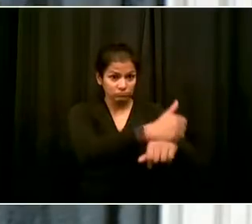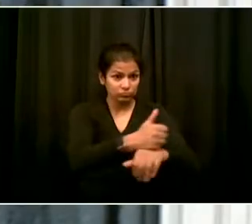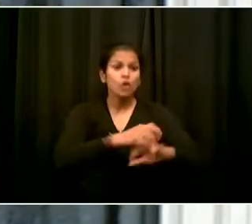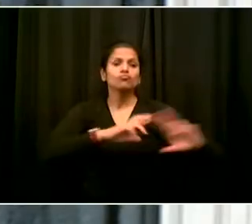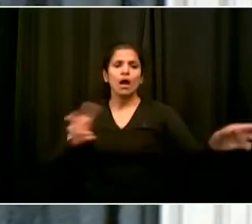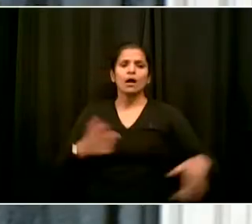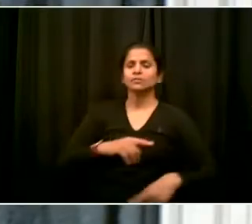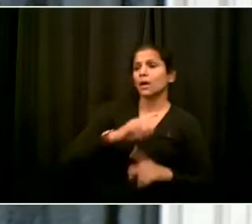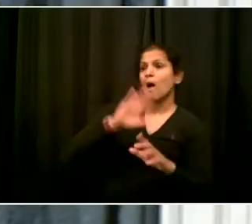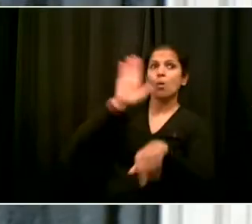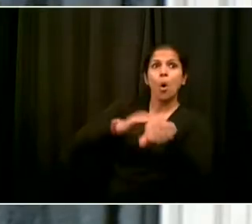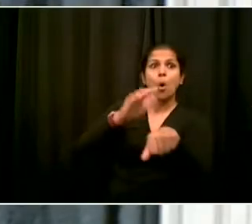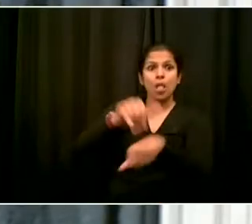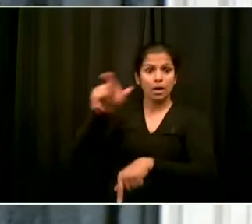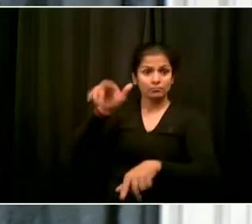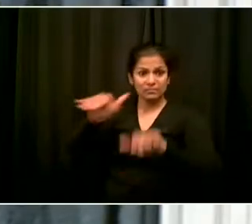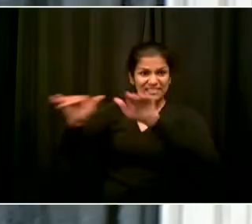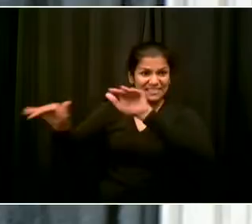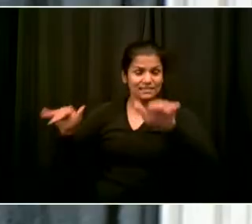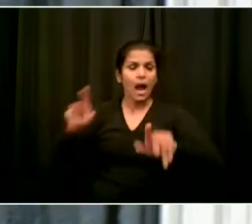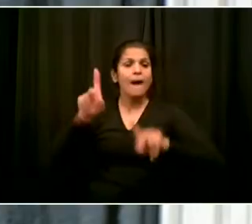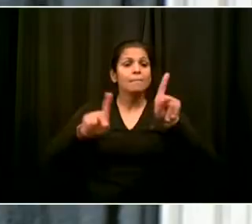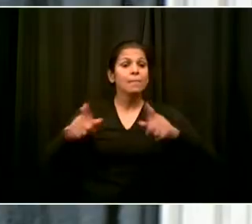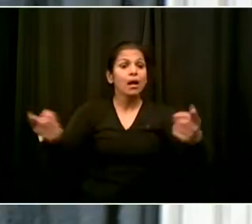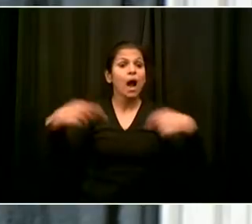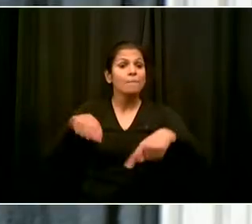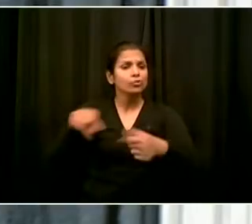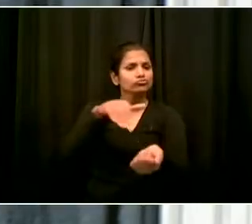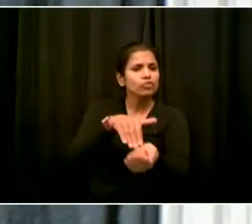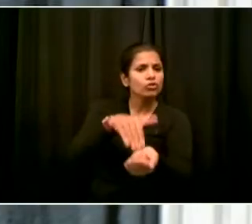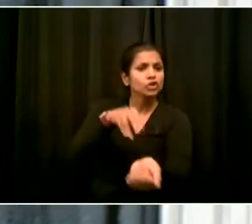THEY'RE STAFFED BY TRAINED AHELTH DEPARTMENT EMPLOYEES,